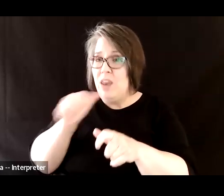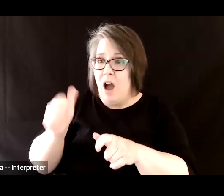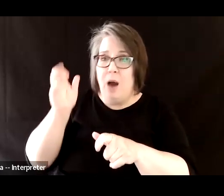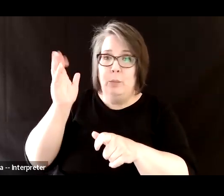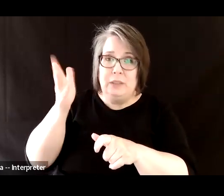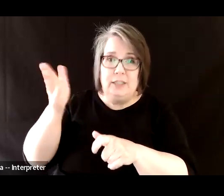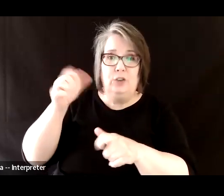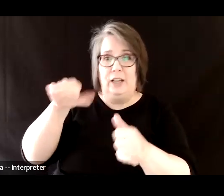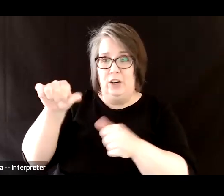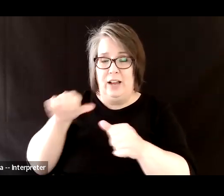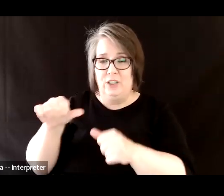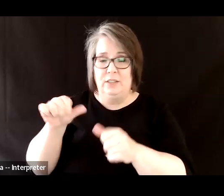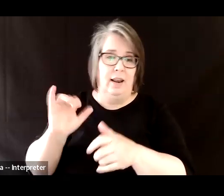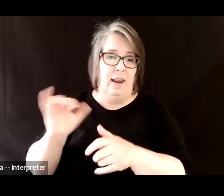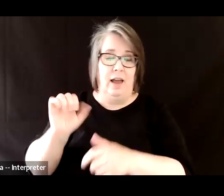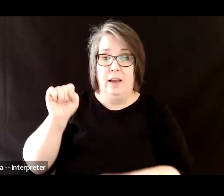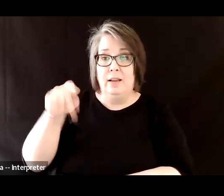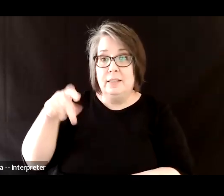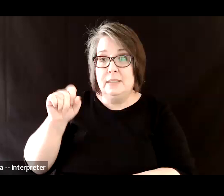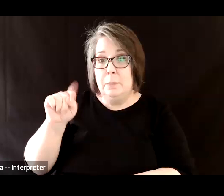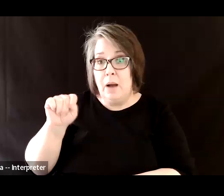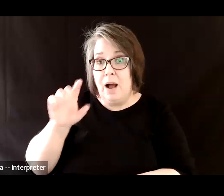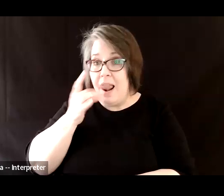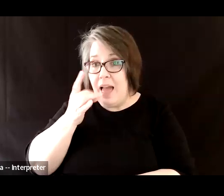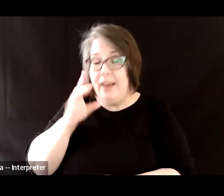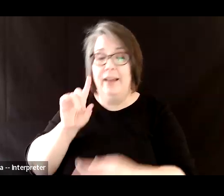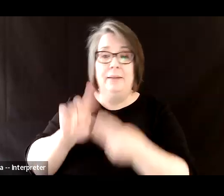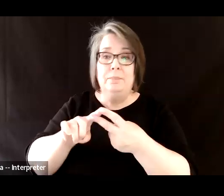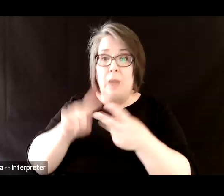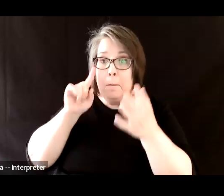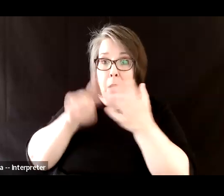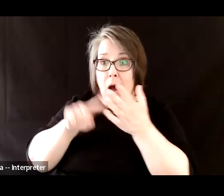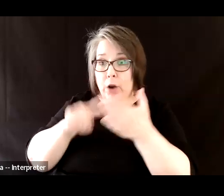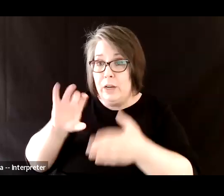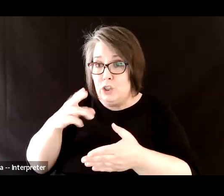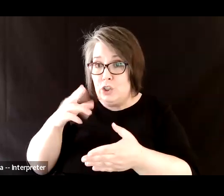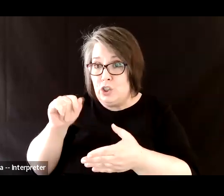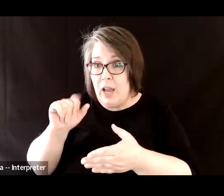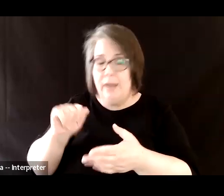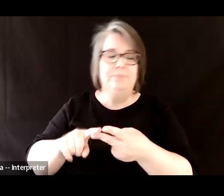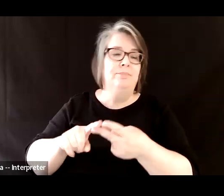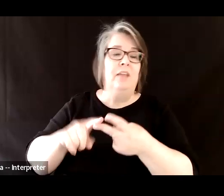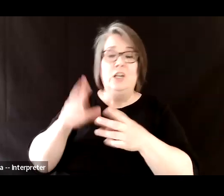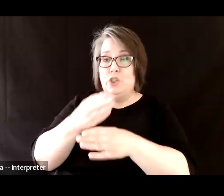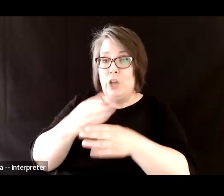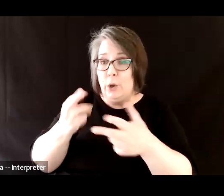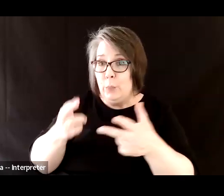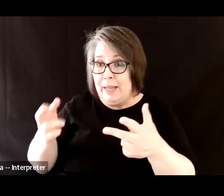are going on such as spotlighting, monitoring chat, sharing resources like we have been doing throughout the entire